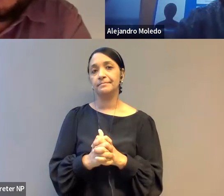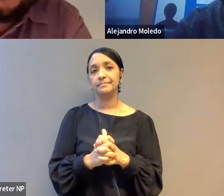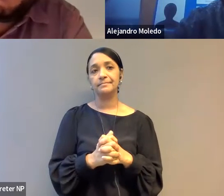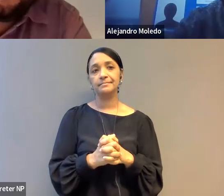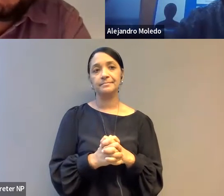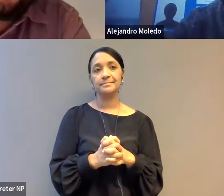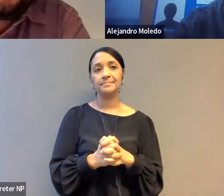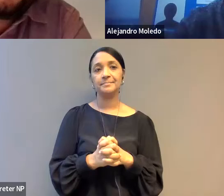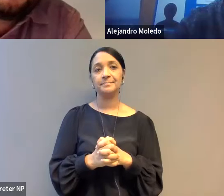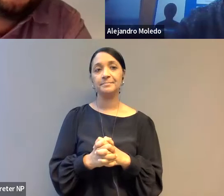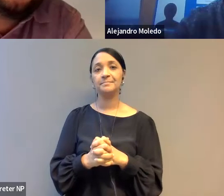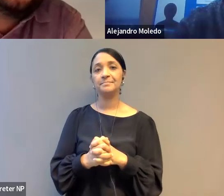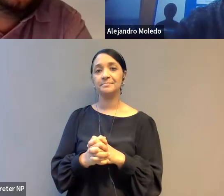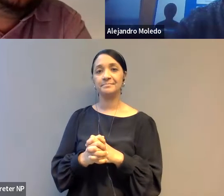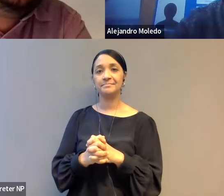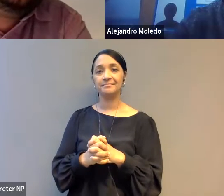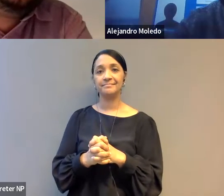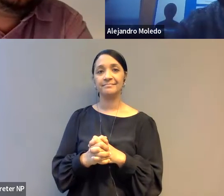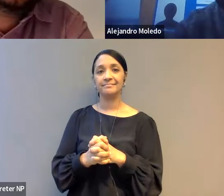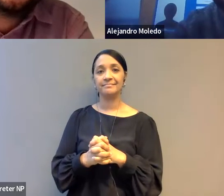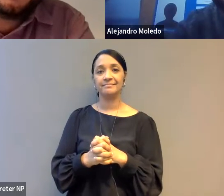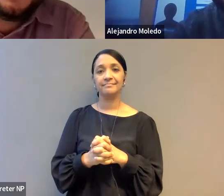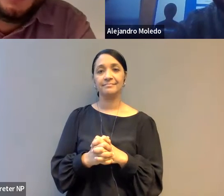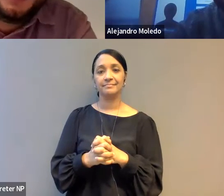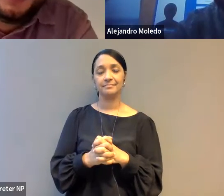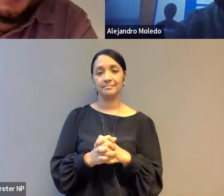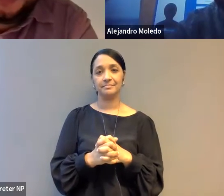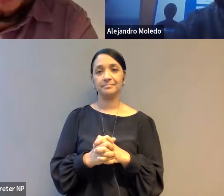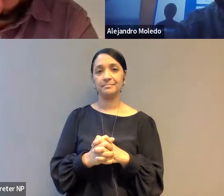Yes. Even though I'm speaking about position,